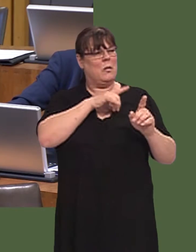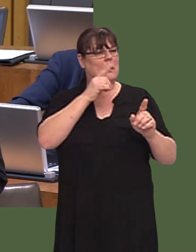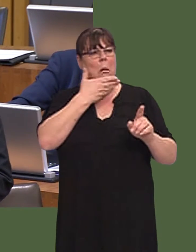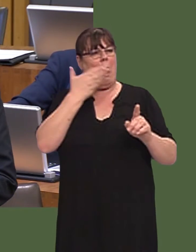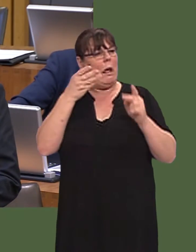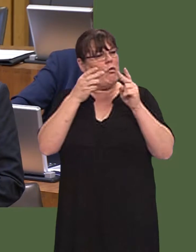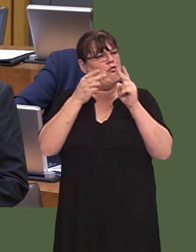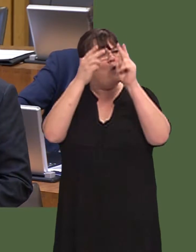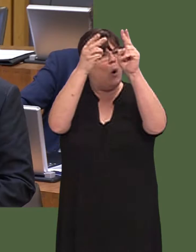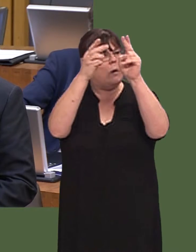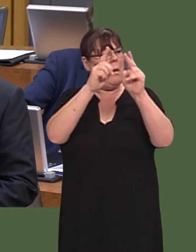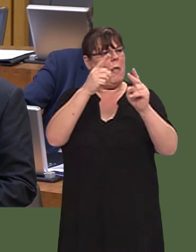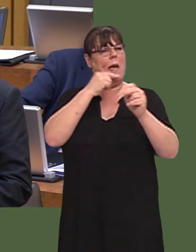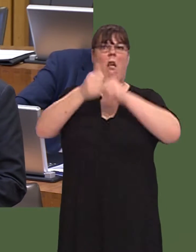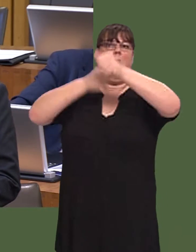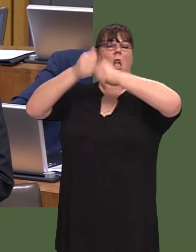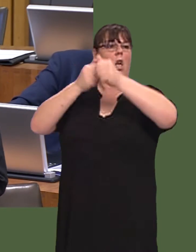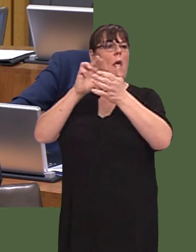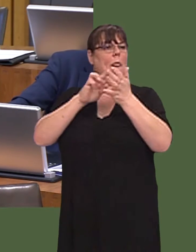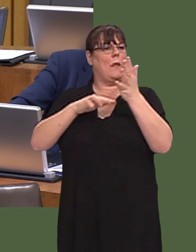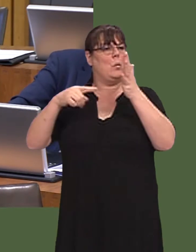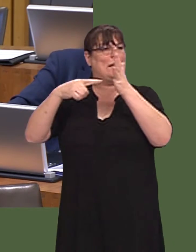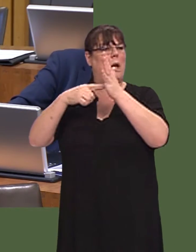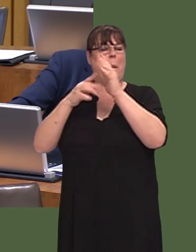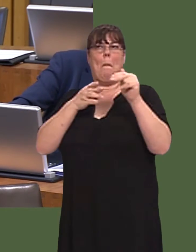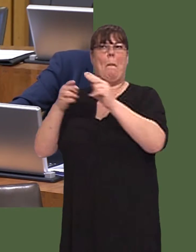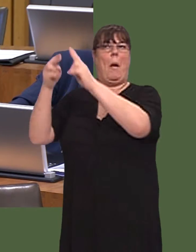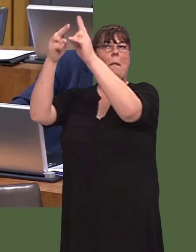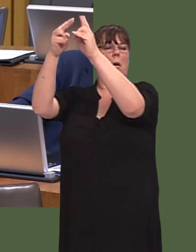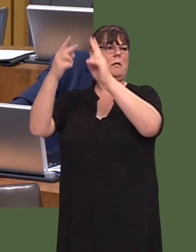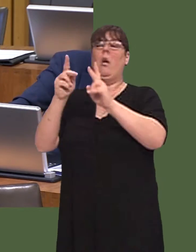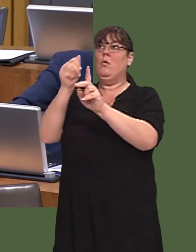a lack of infrastructure when, indeed, the Newtown bypass is being built. That is something, of course, that is hugely important.